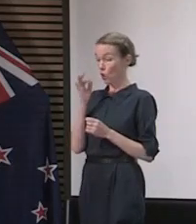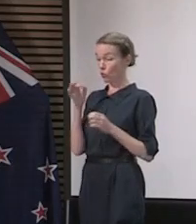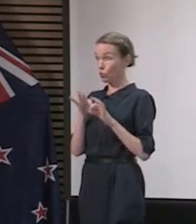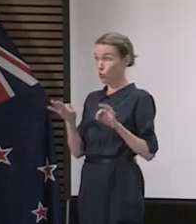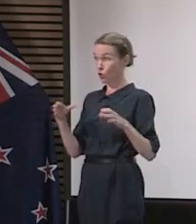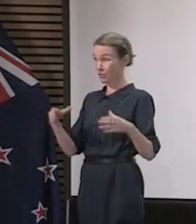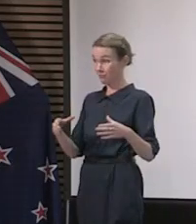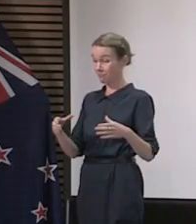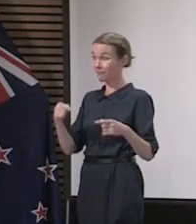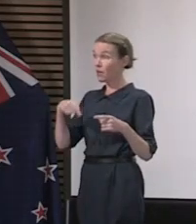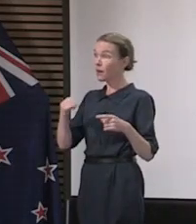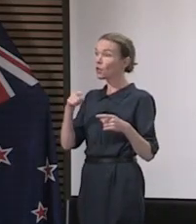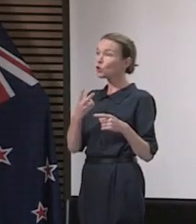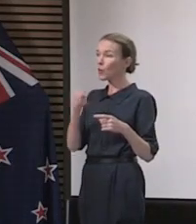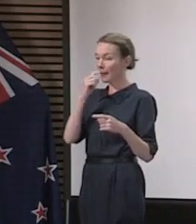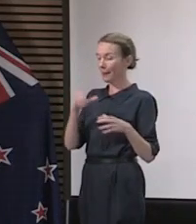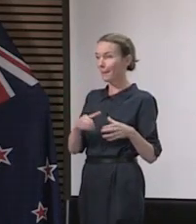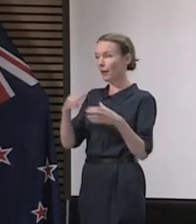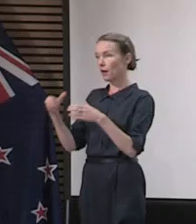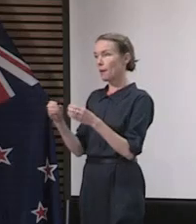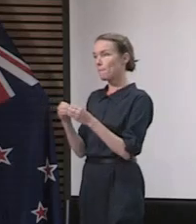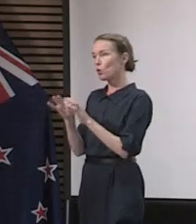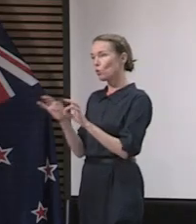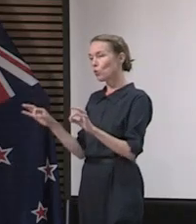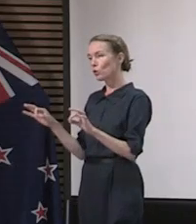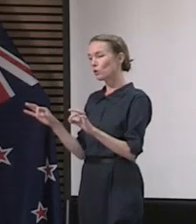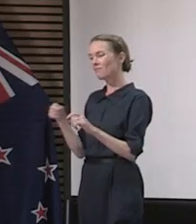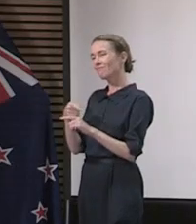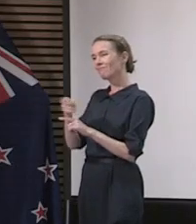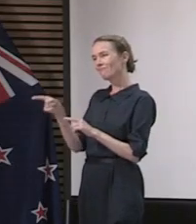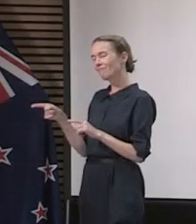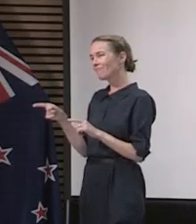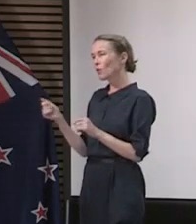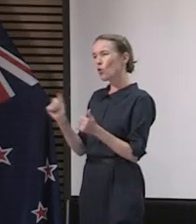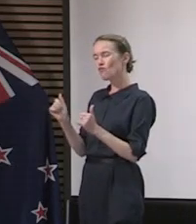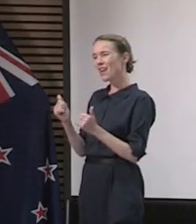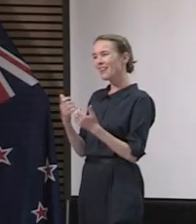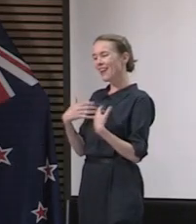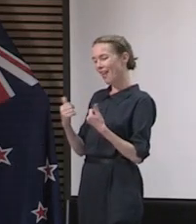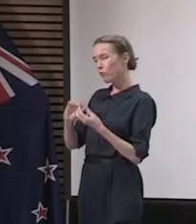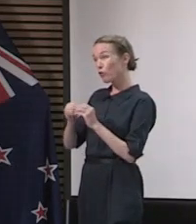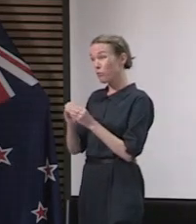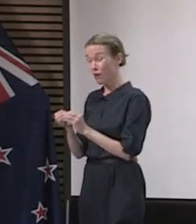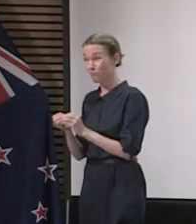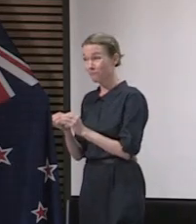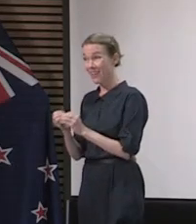and the people who were transferred to Burwood, these are people with quite advanced